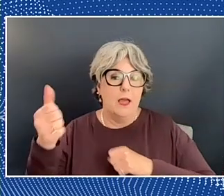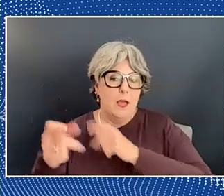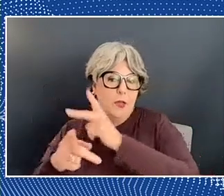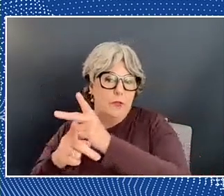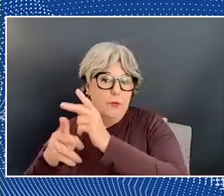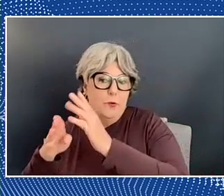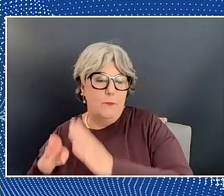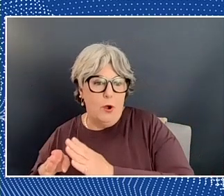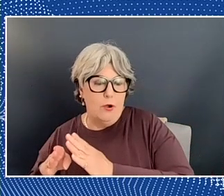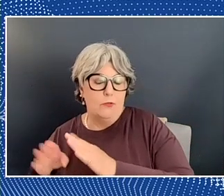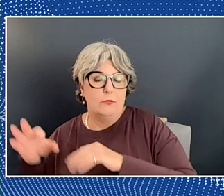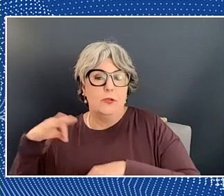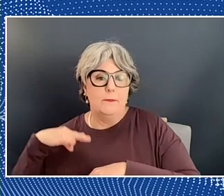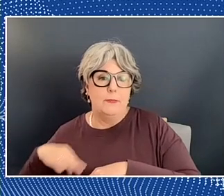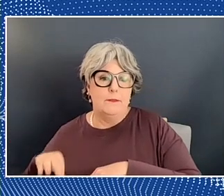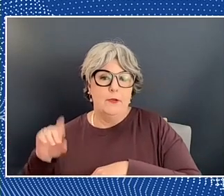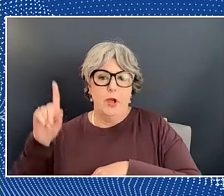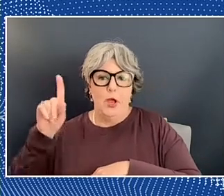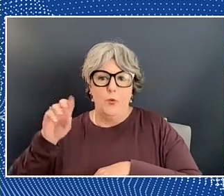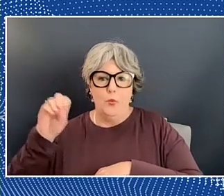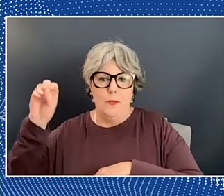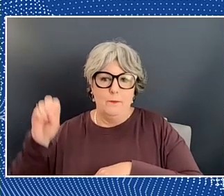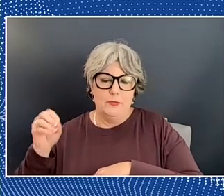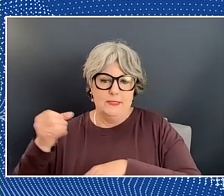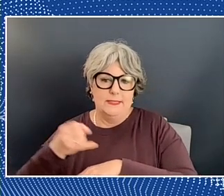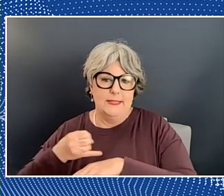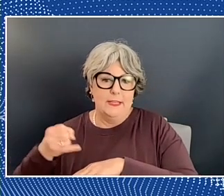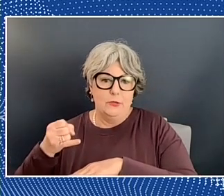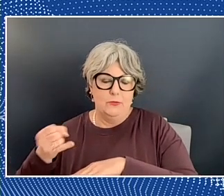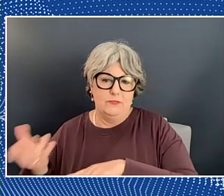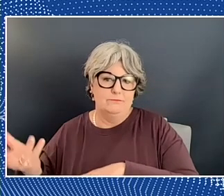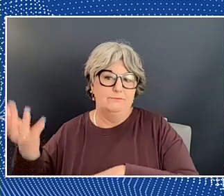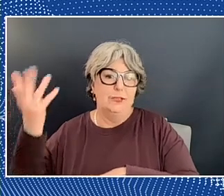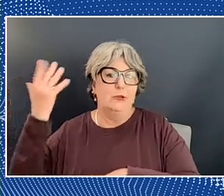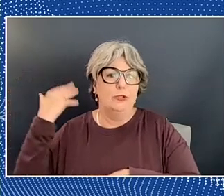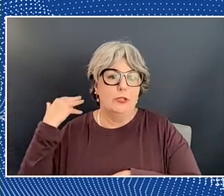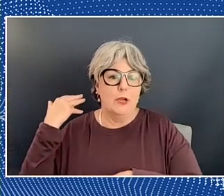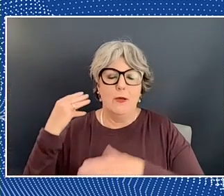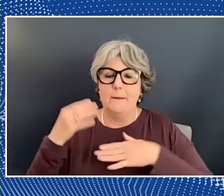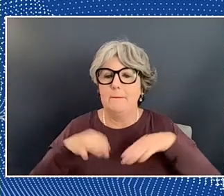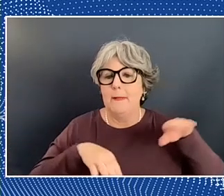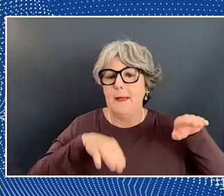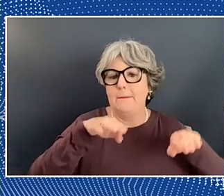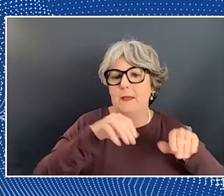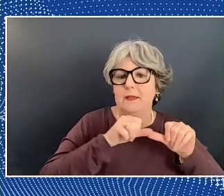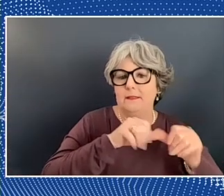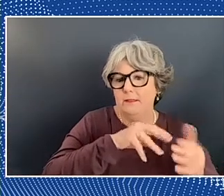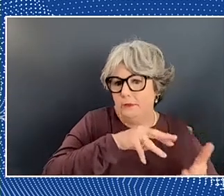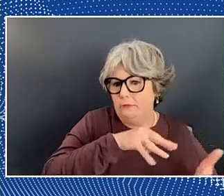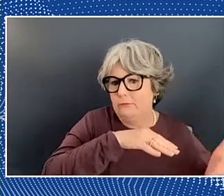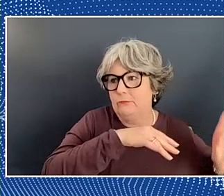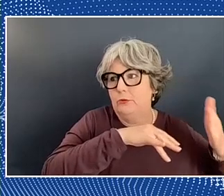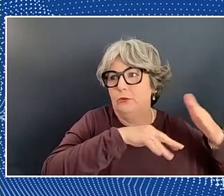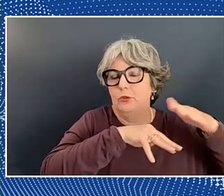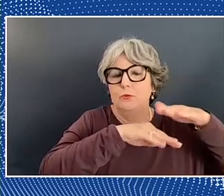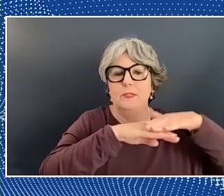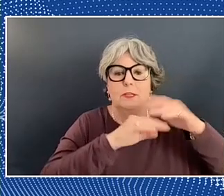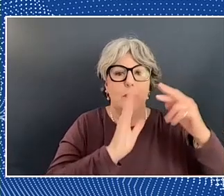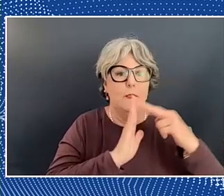benefit from a 1% interest rate many years ago, my balance continued to grow because the rules stated that once you